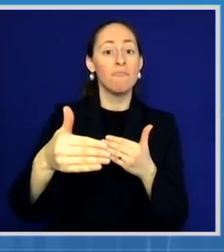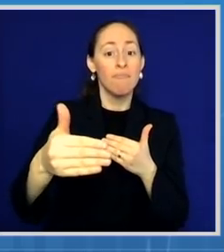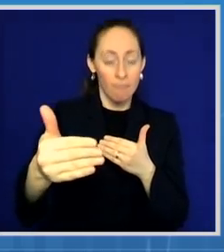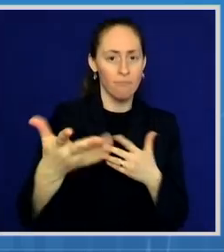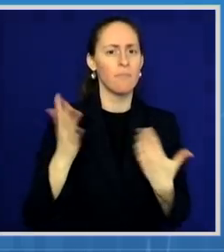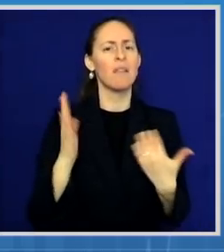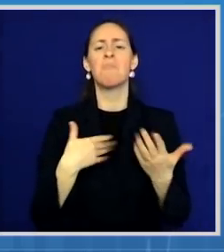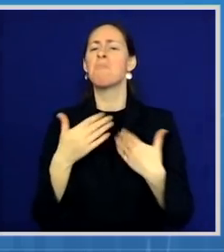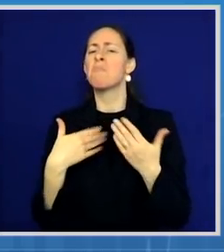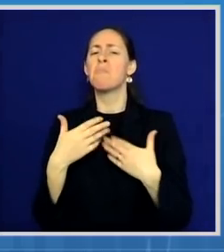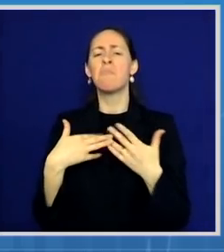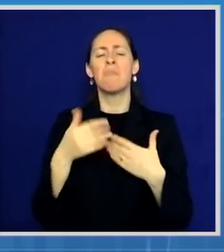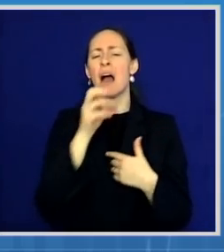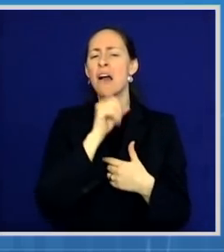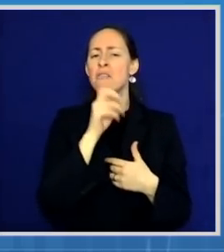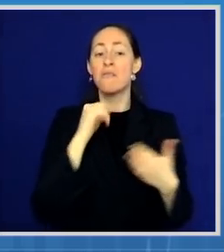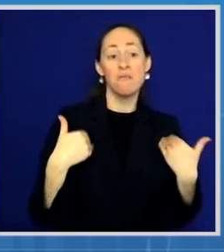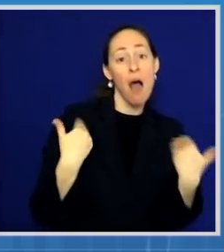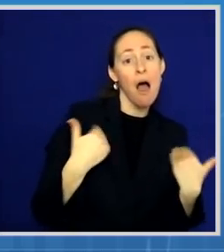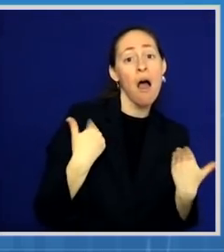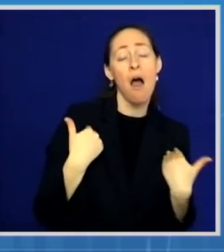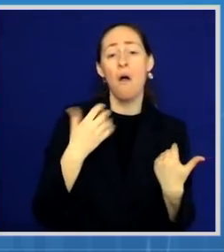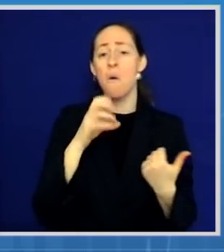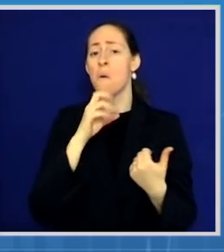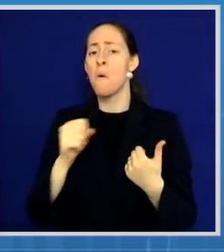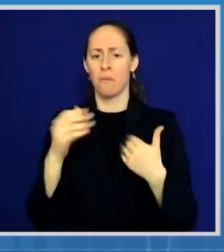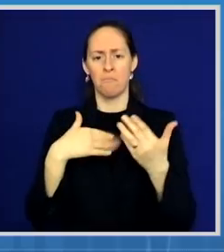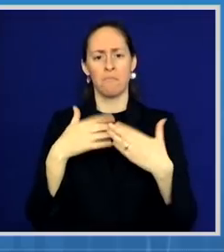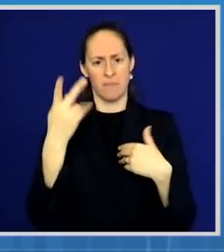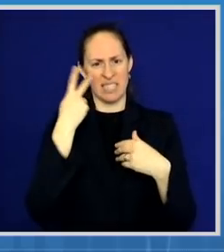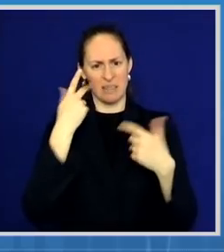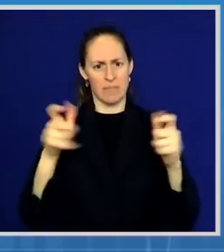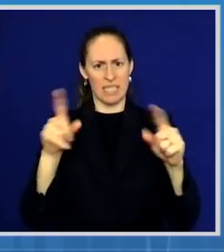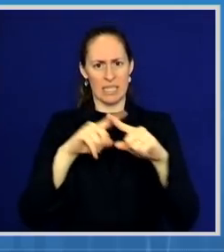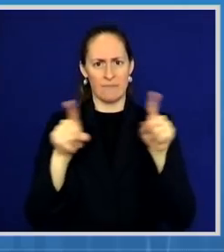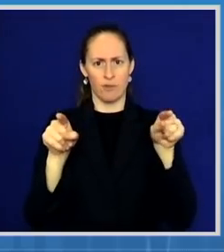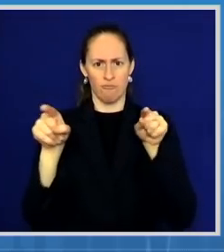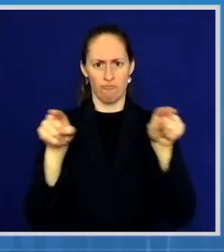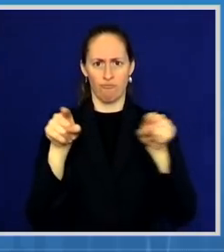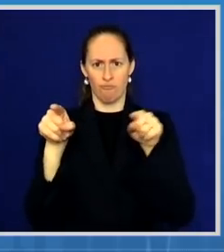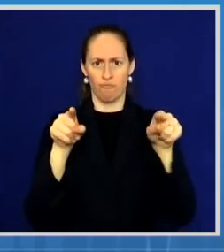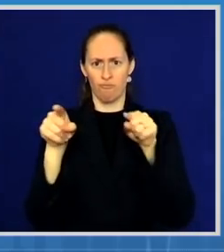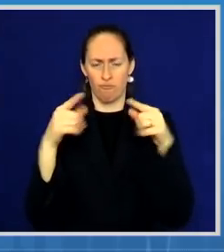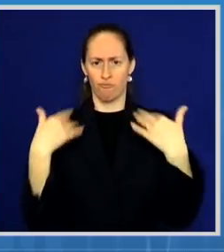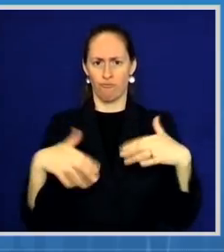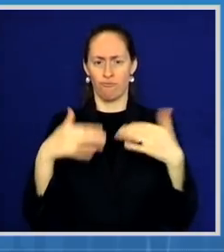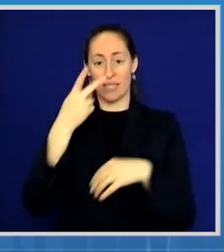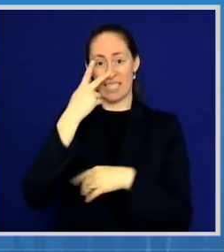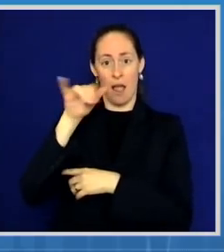a dramatic difference in neutralizing antibodies between the first and the second dose. Next slide.